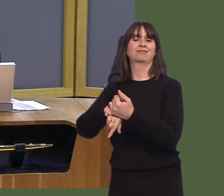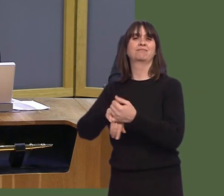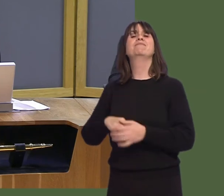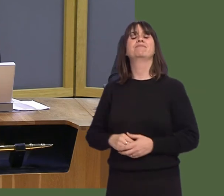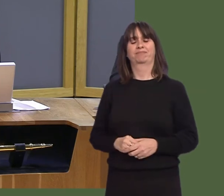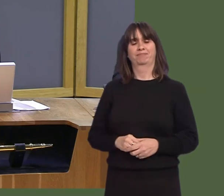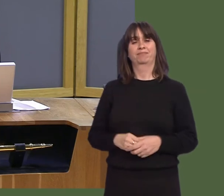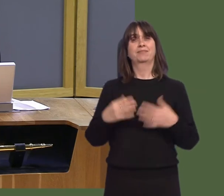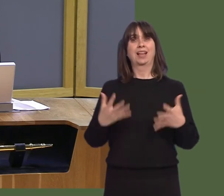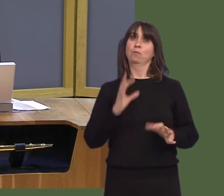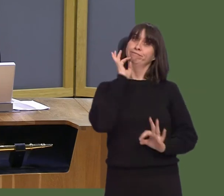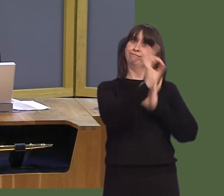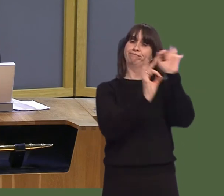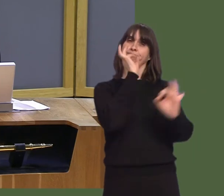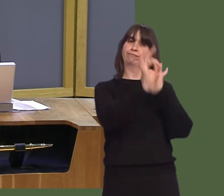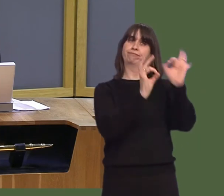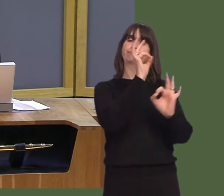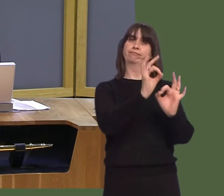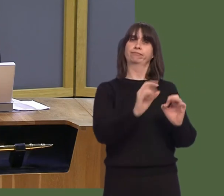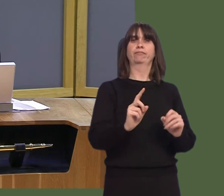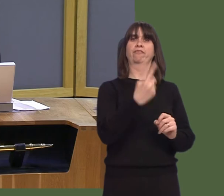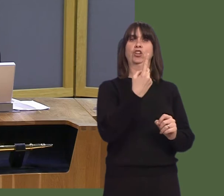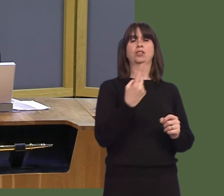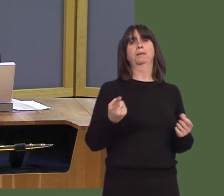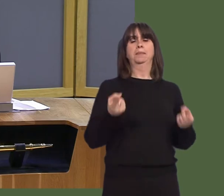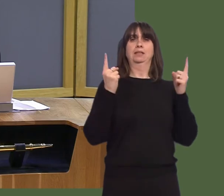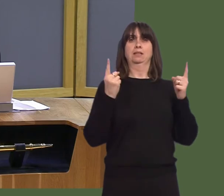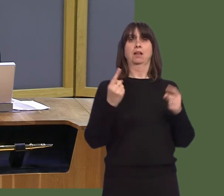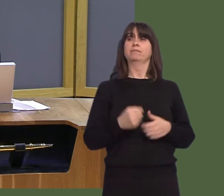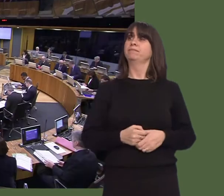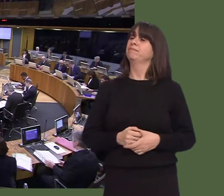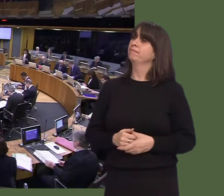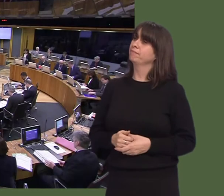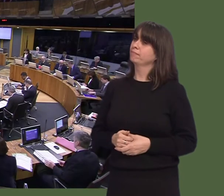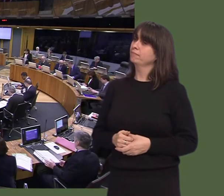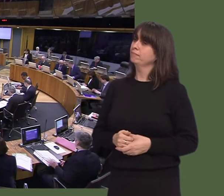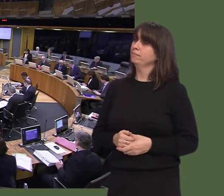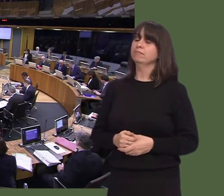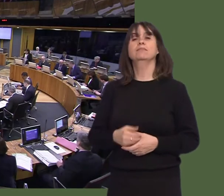Arab Emirates. So, looking for new markets is an important part of the plan we have to deal with Brexit.